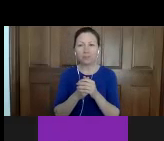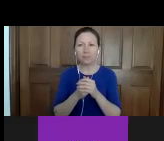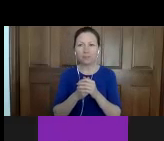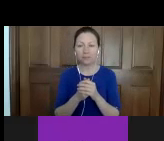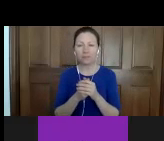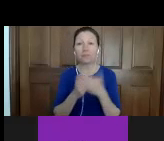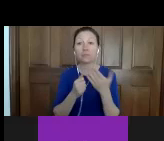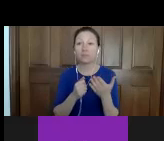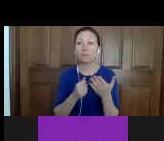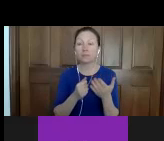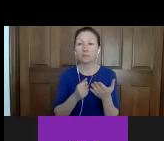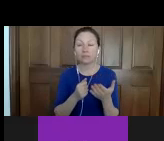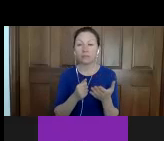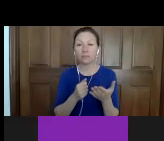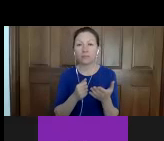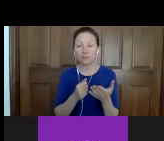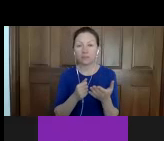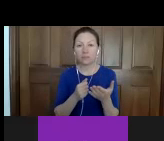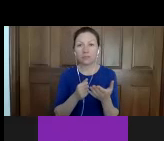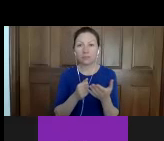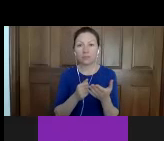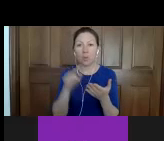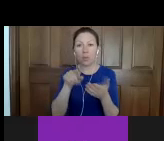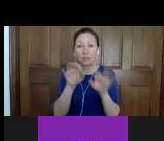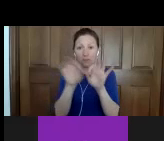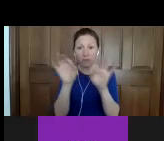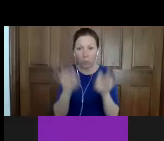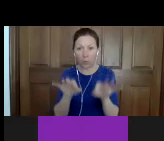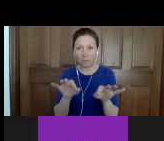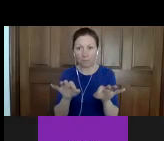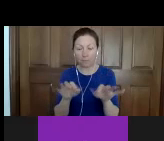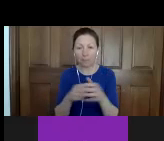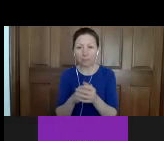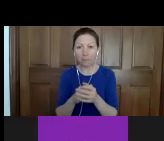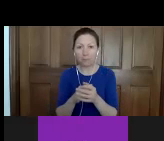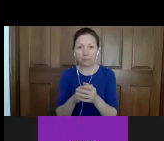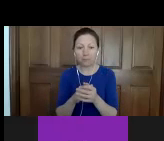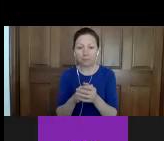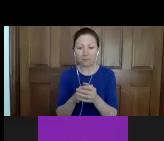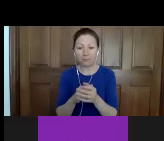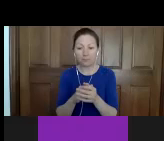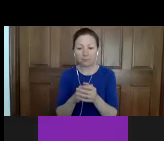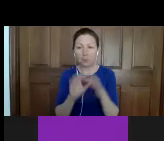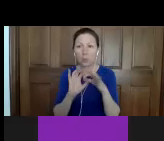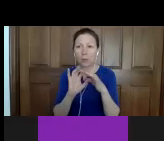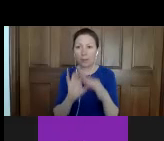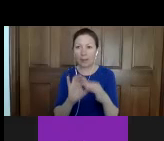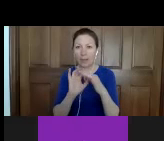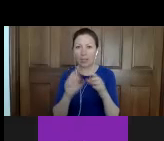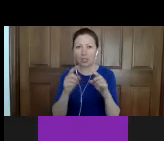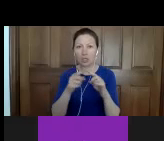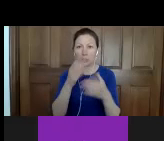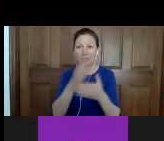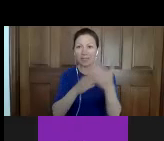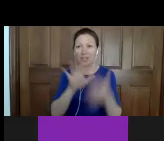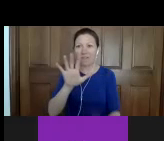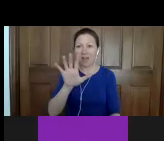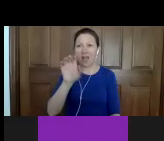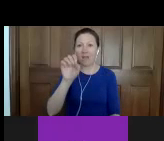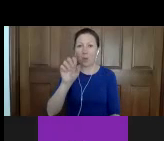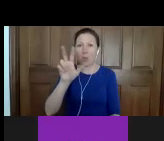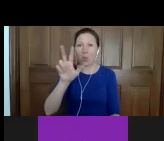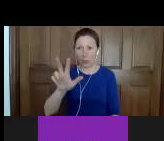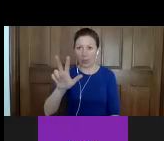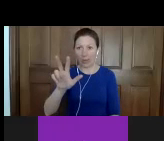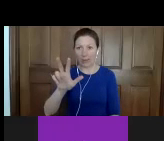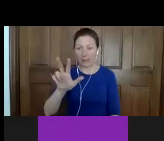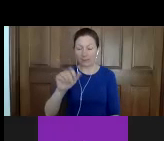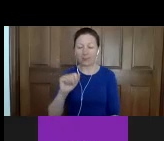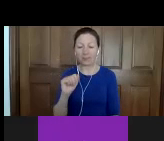So what the form is, is related to this section 503 of the 1973 Rehabilitation Act, and what